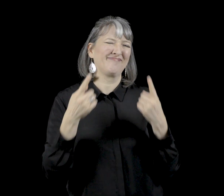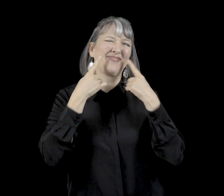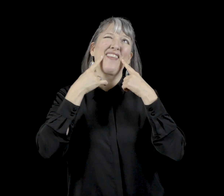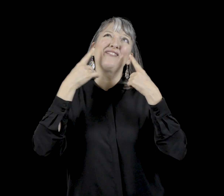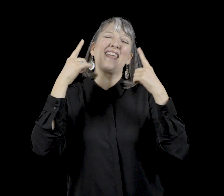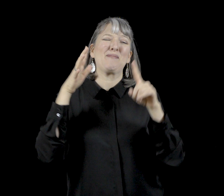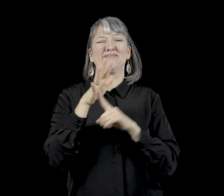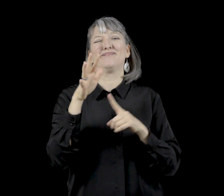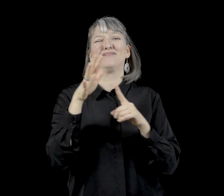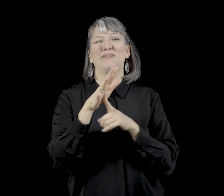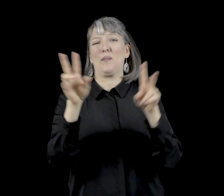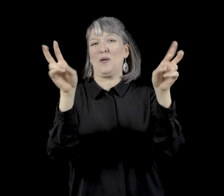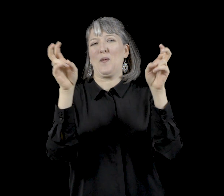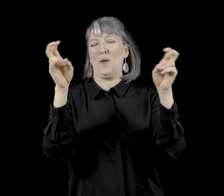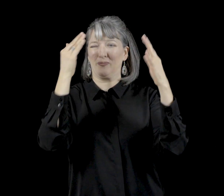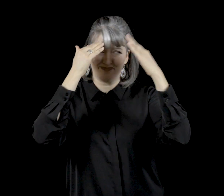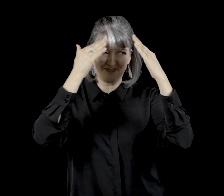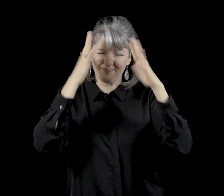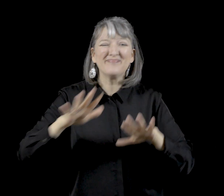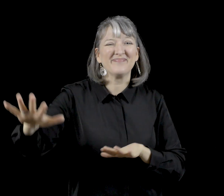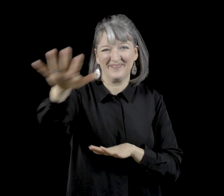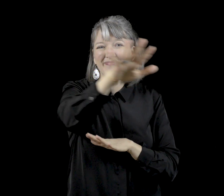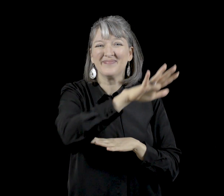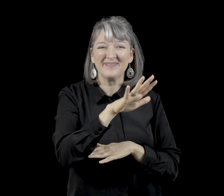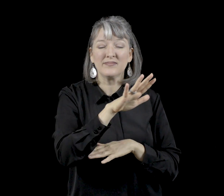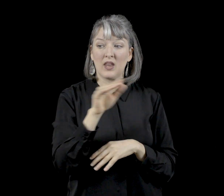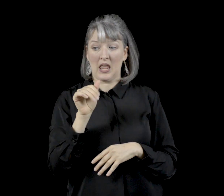A famous well known saying.